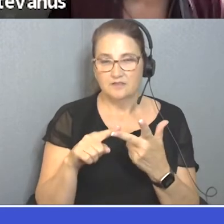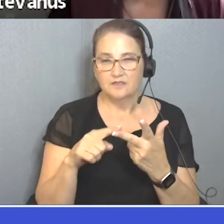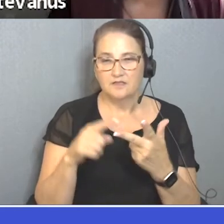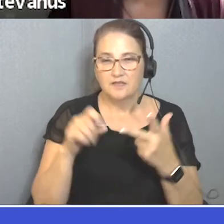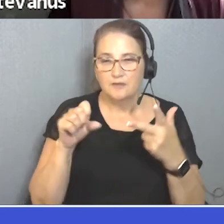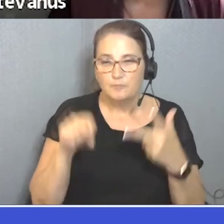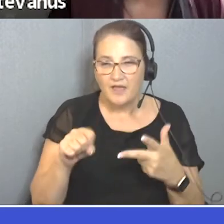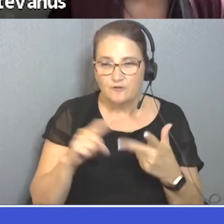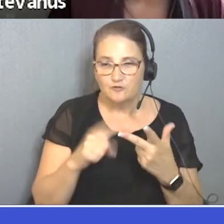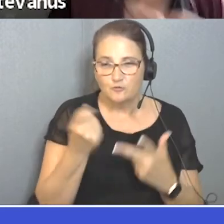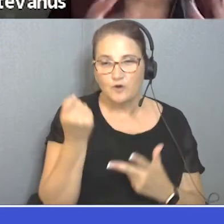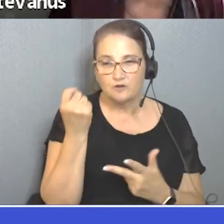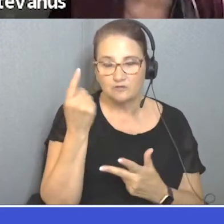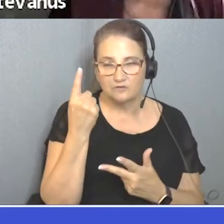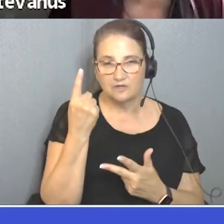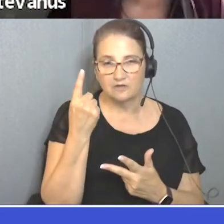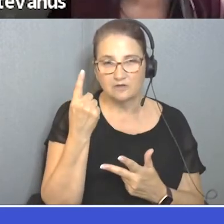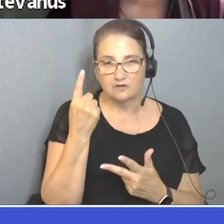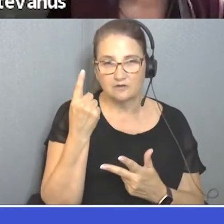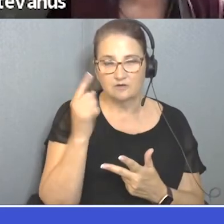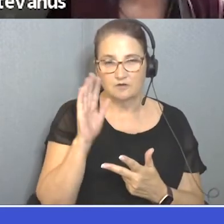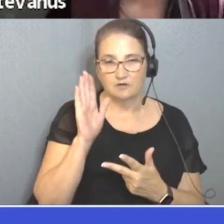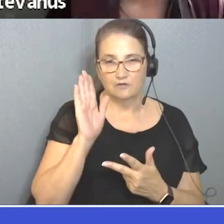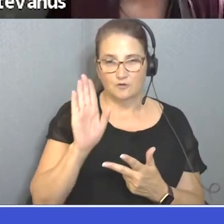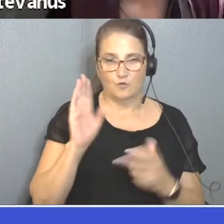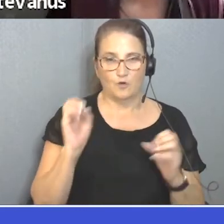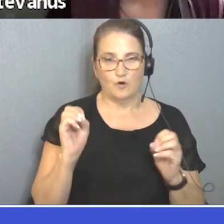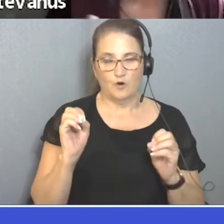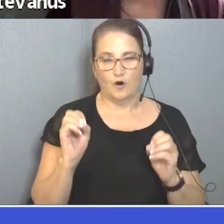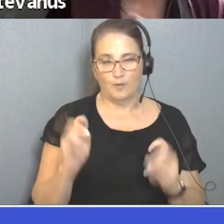or relationships, things that you might be able to